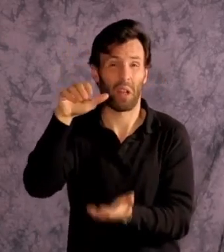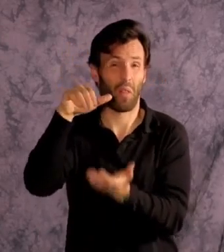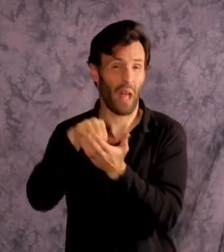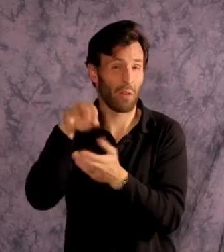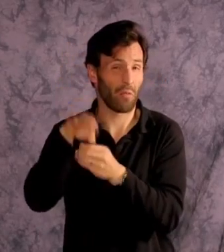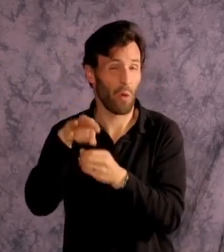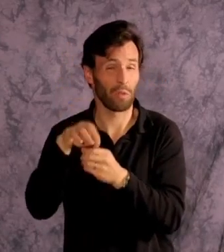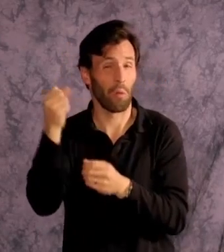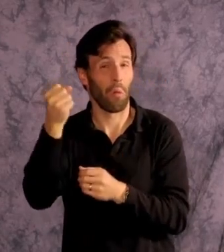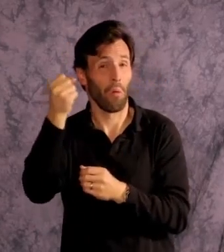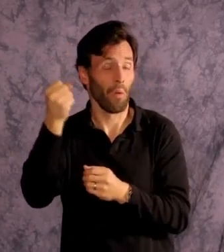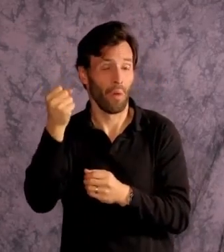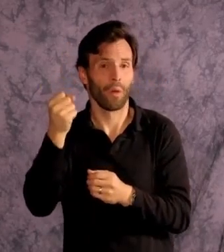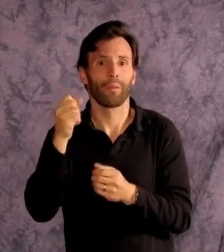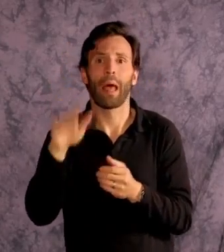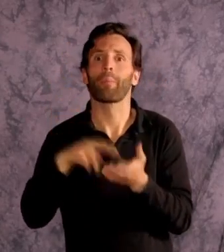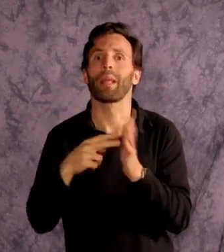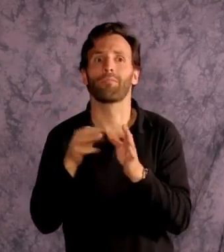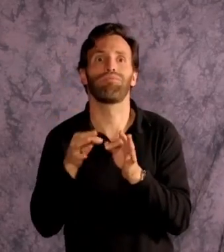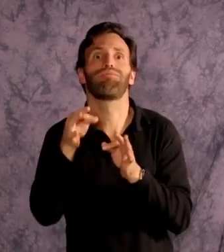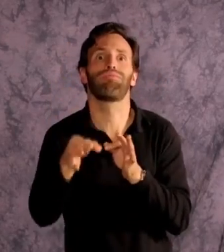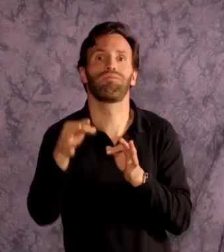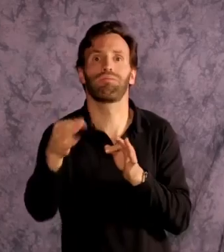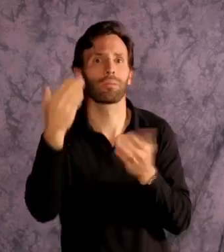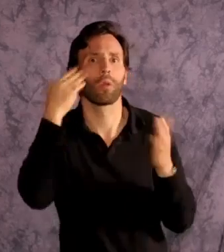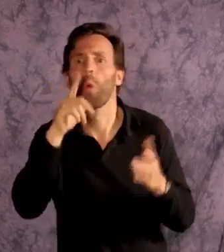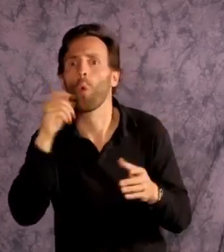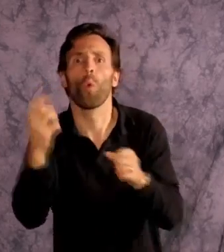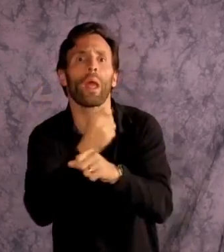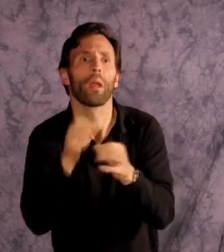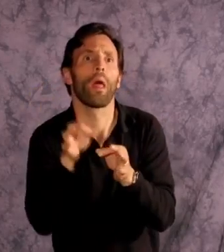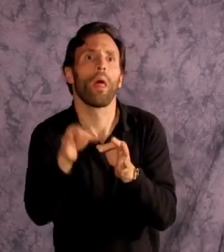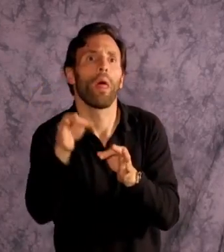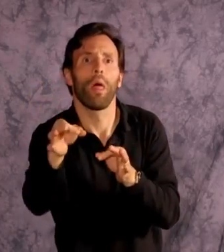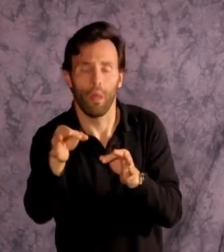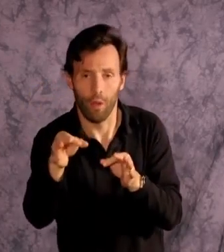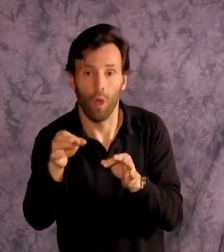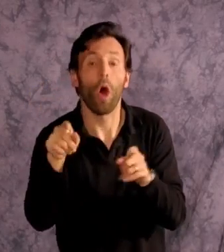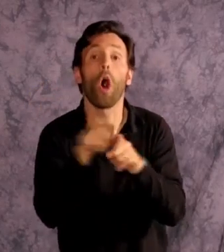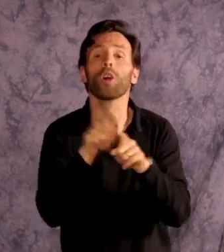Apart from delaying election results,